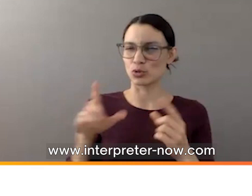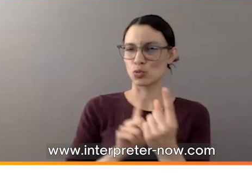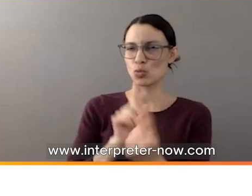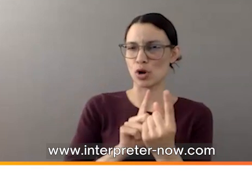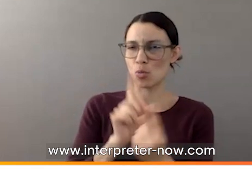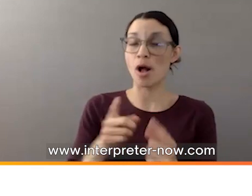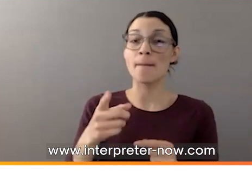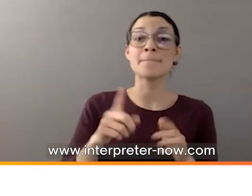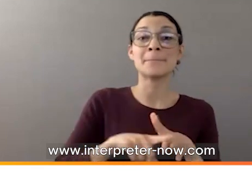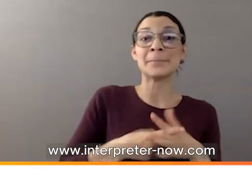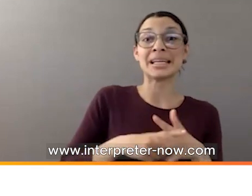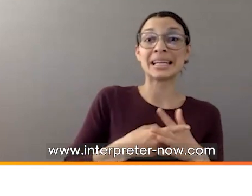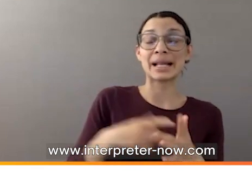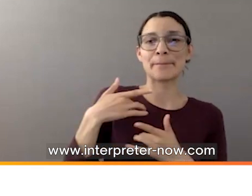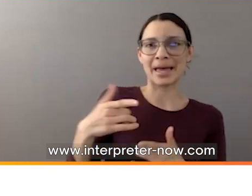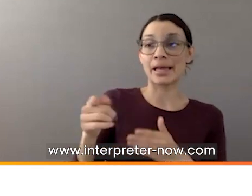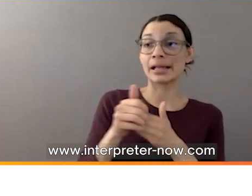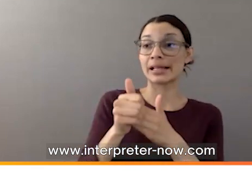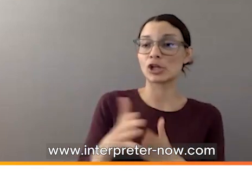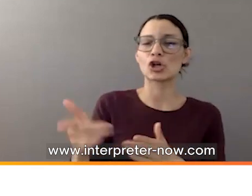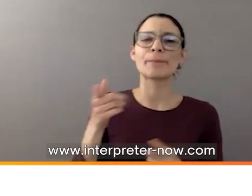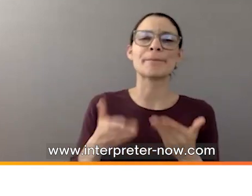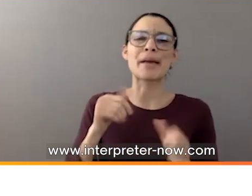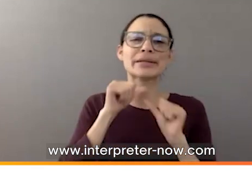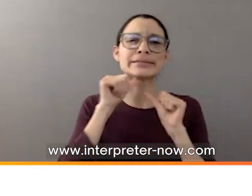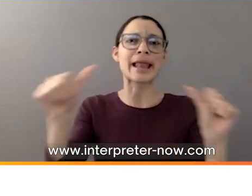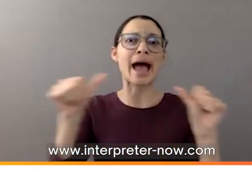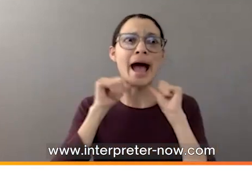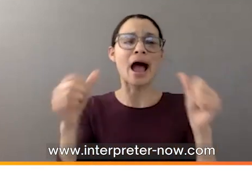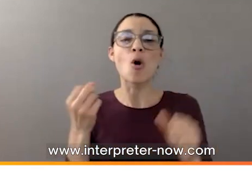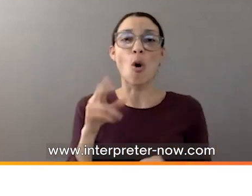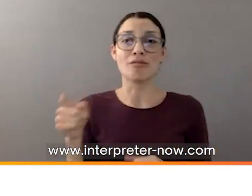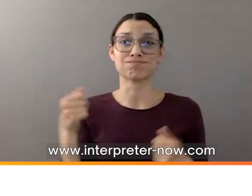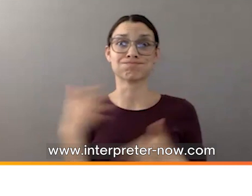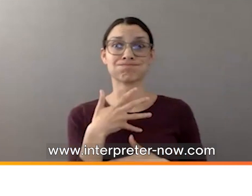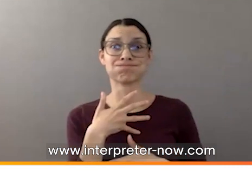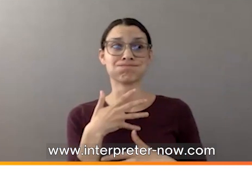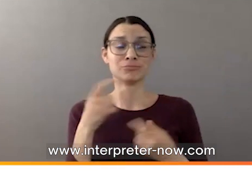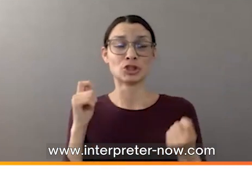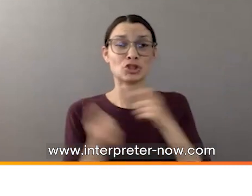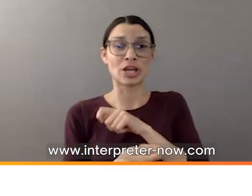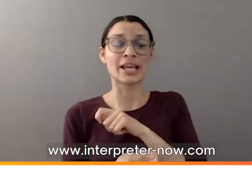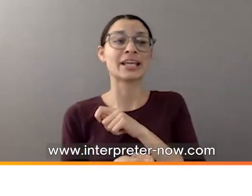a leader, maybe they're in denial, or they're completely afraid to do anything.